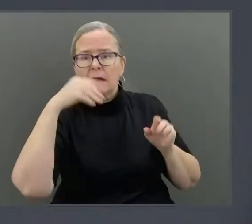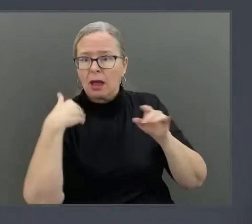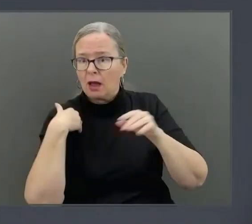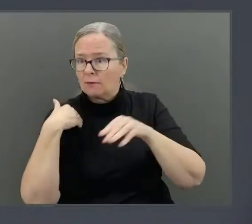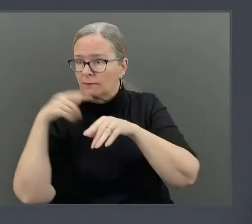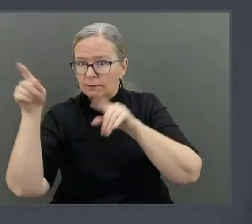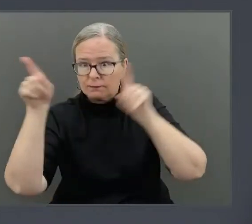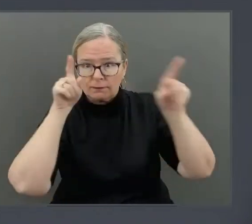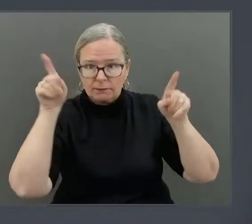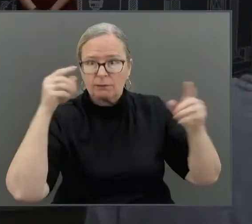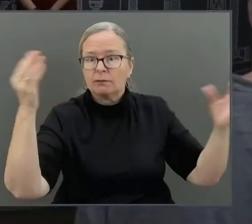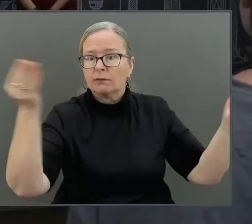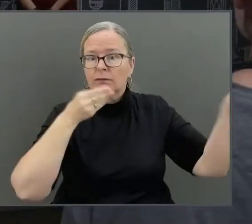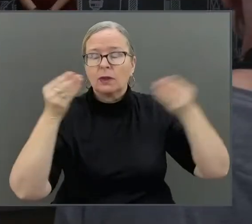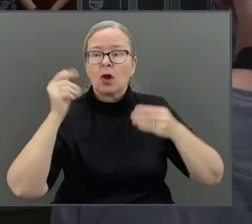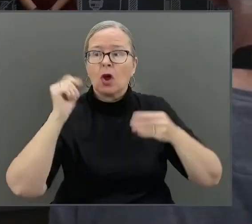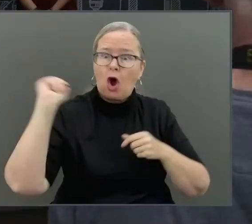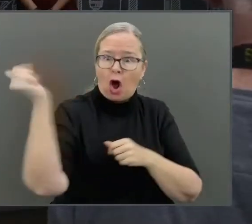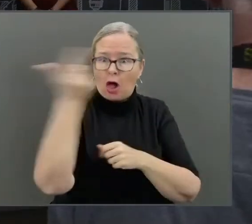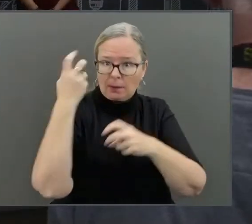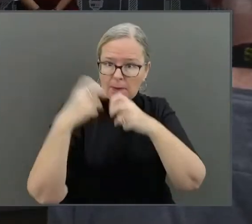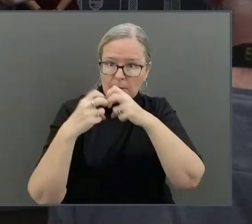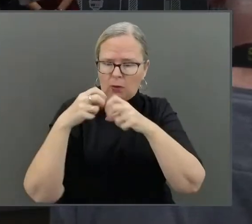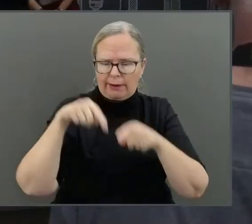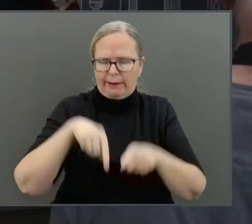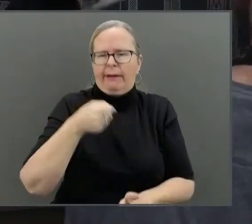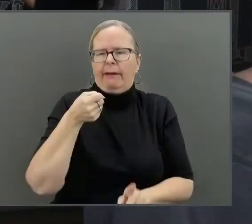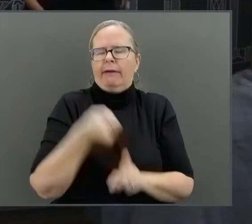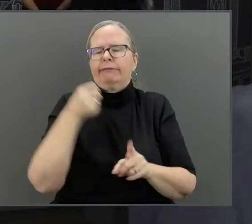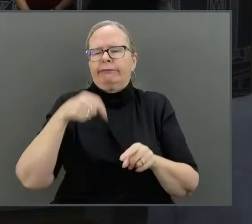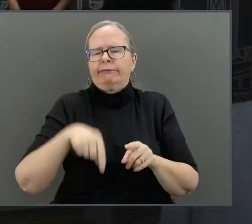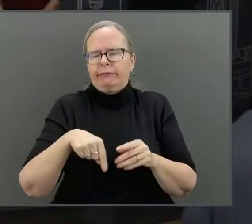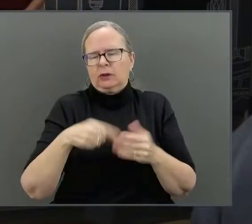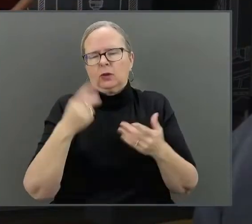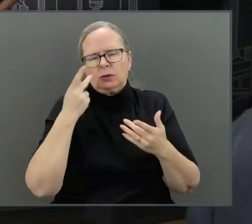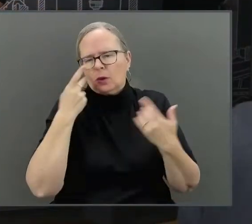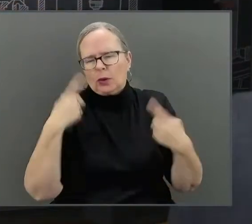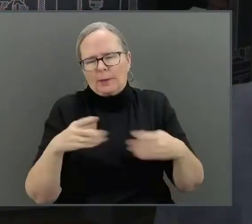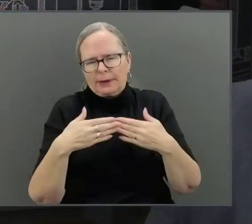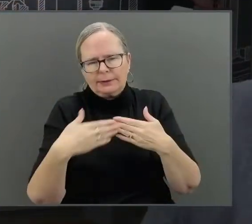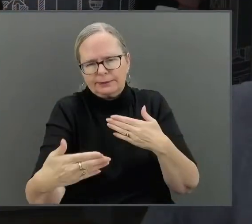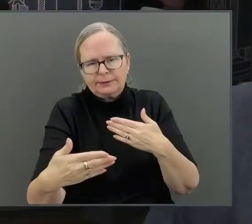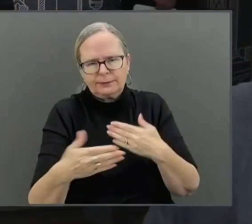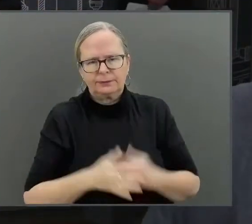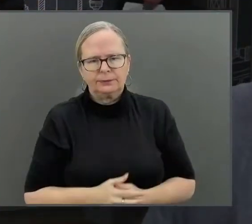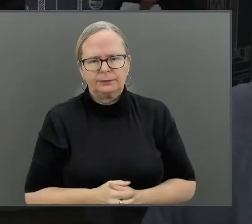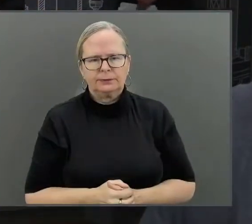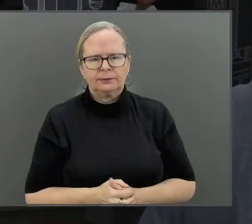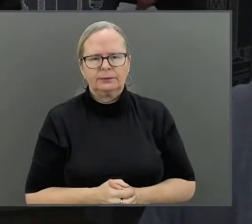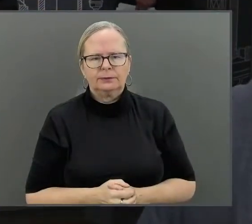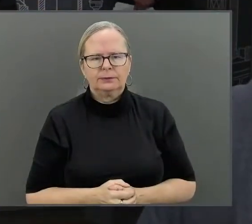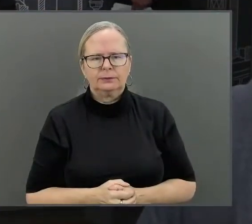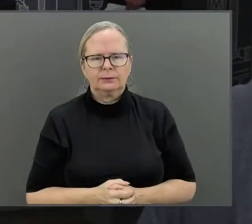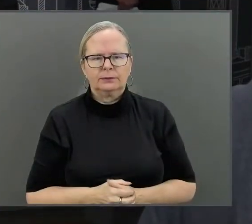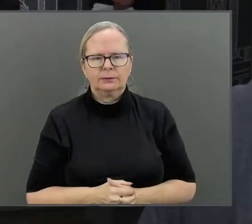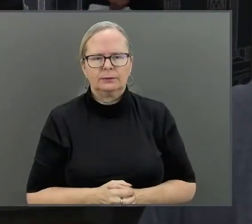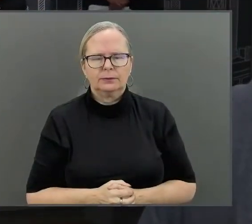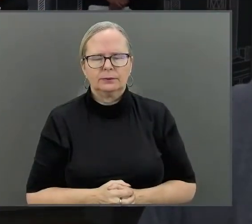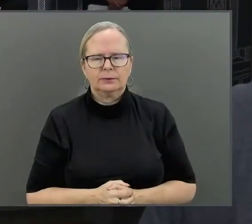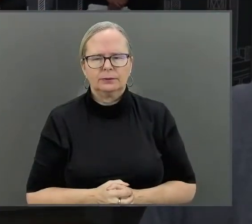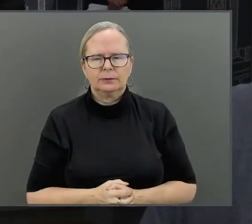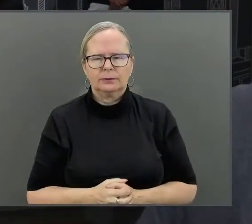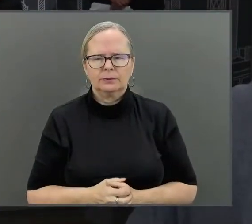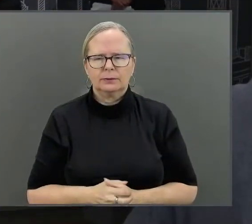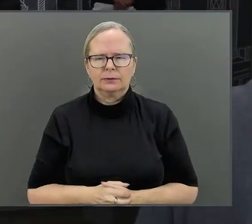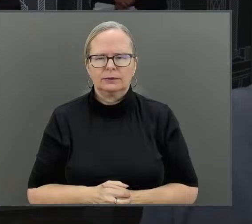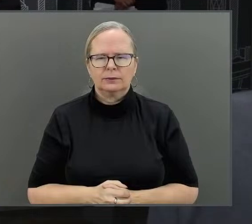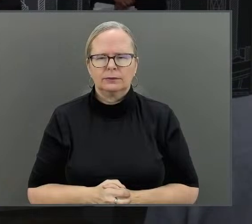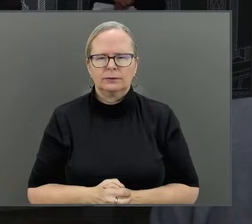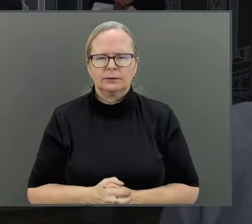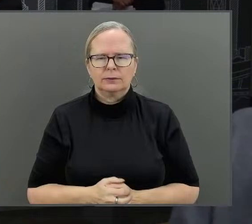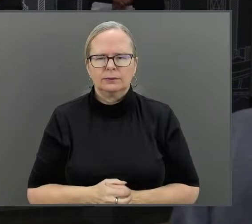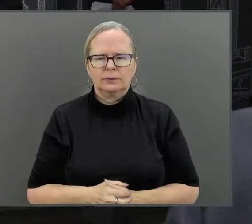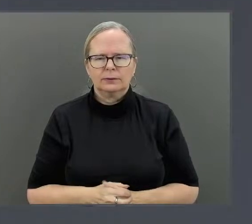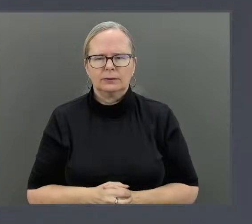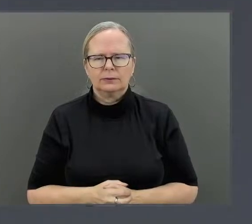forward I just want to reiterate my thanks to everyone who is exercising water saving